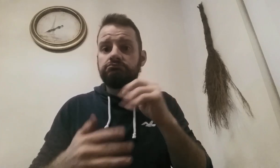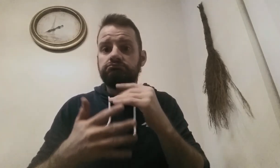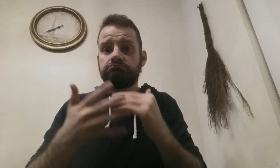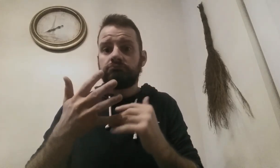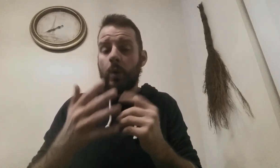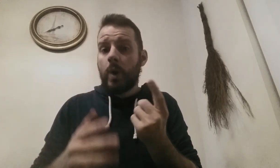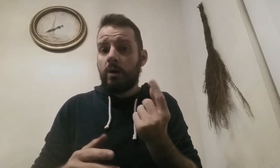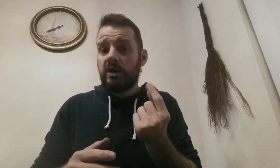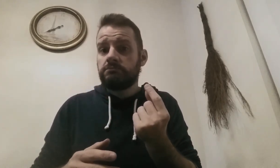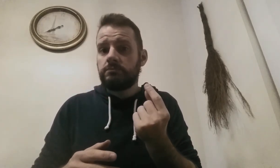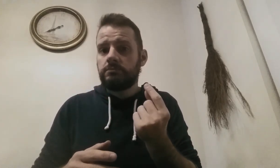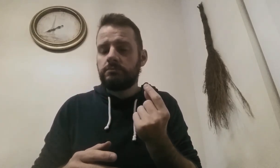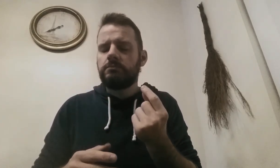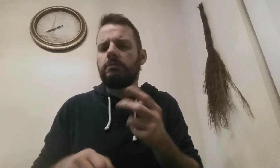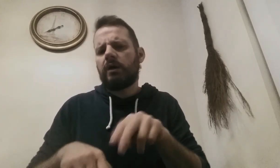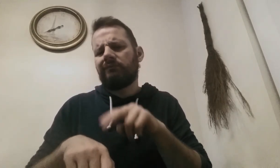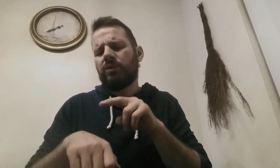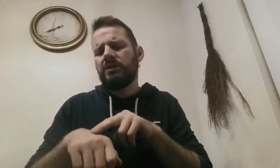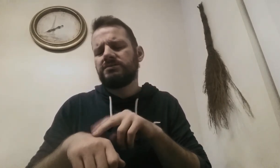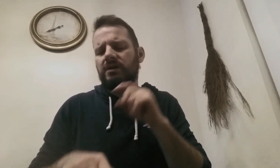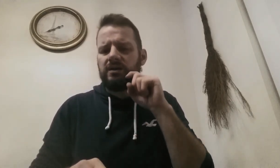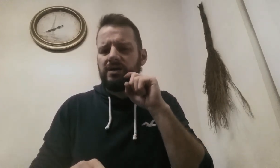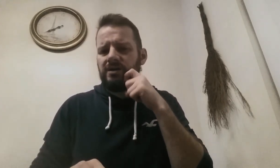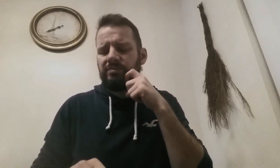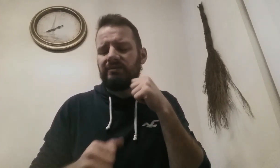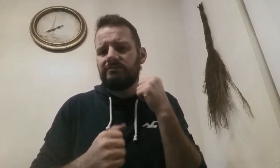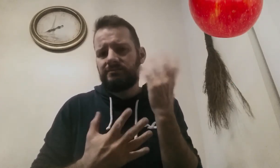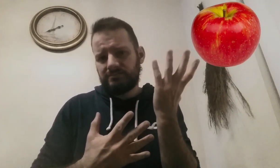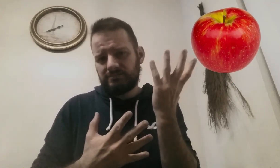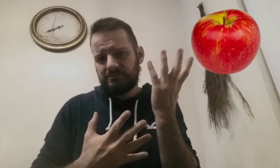The ingredients are: Apples, of course.